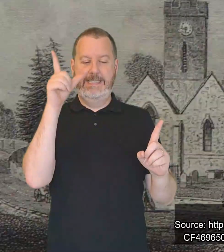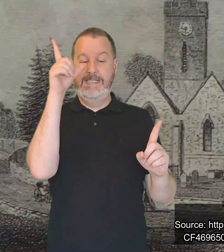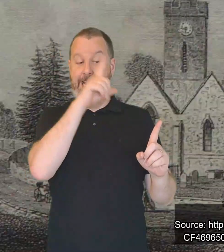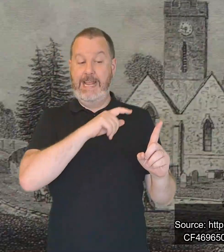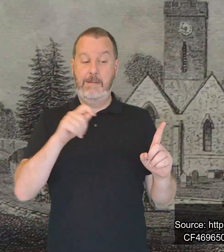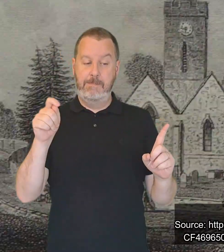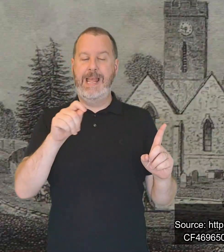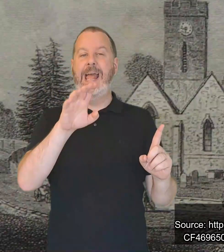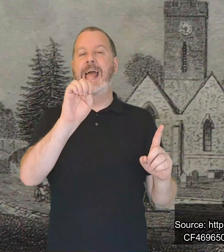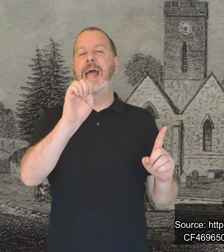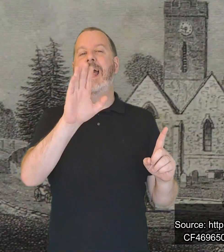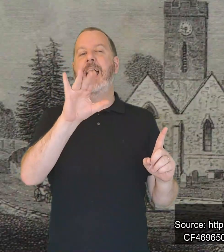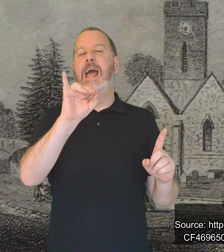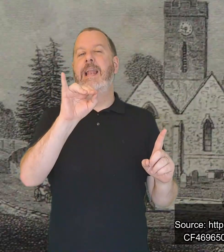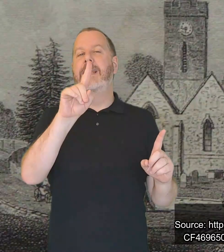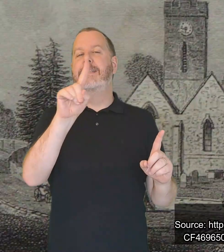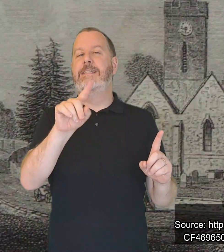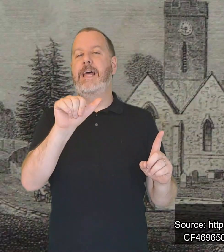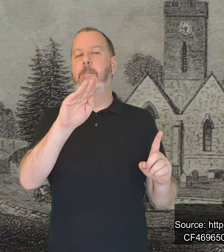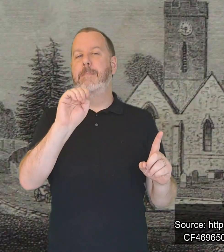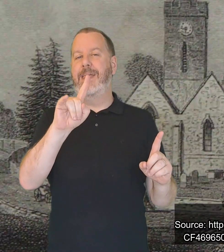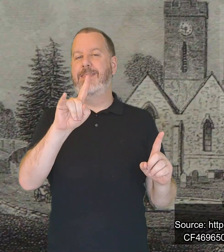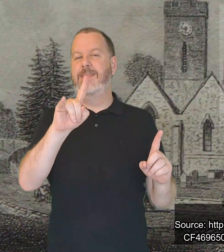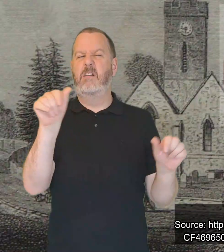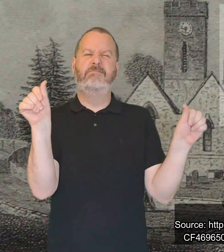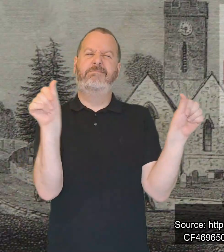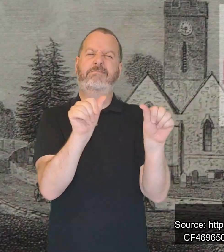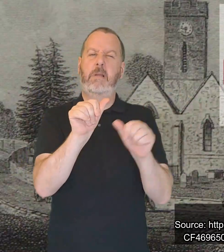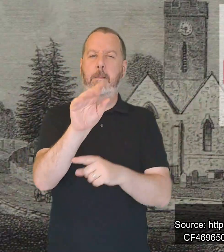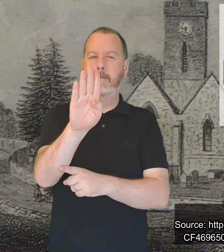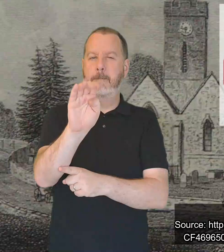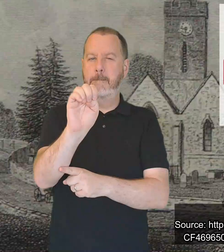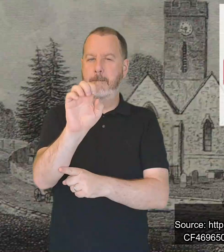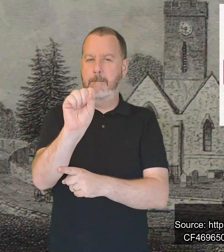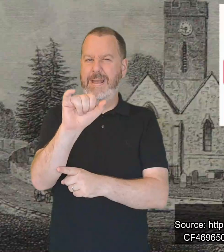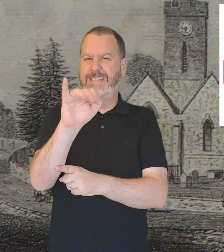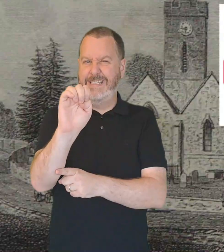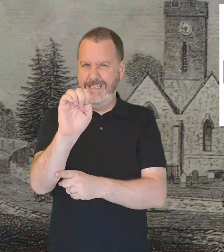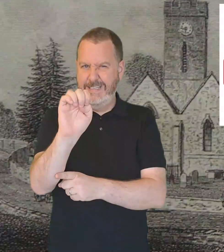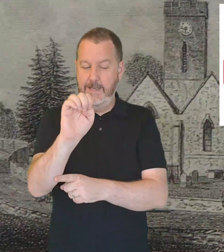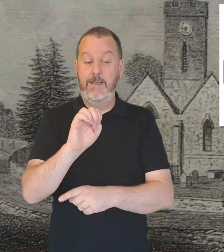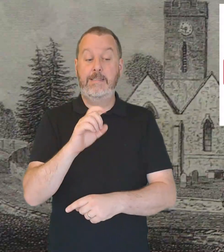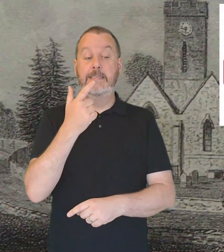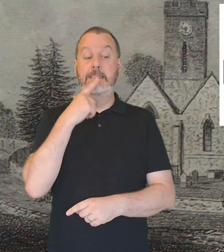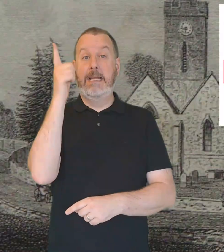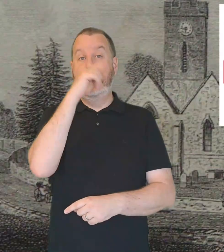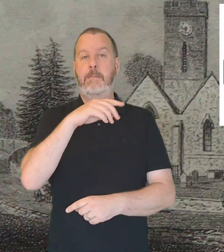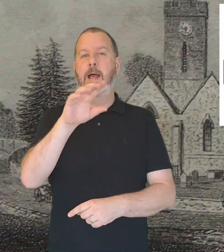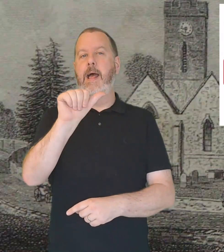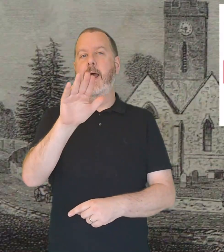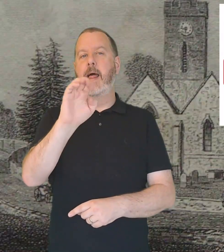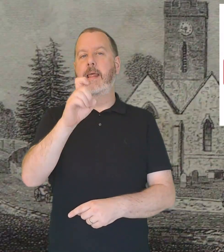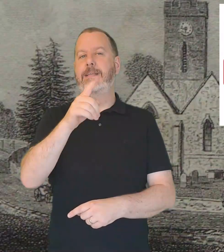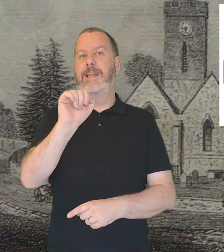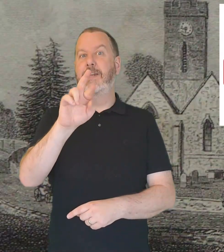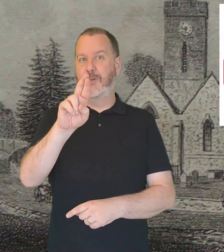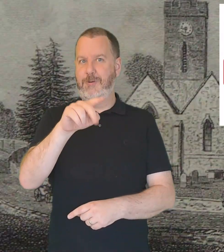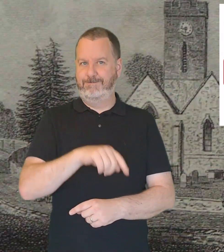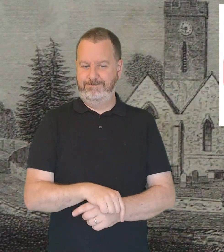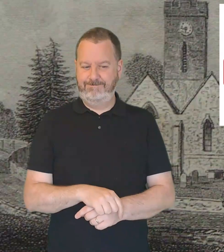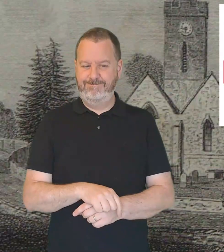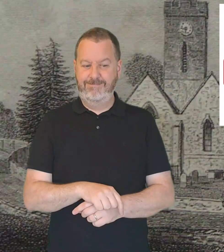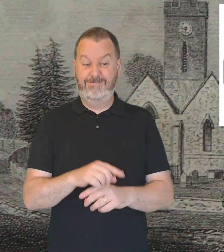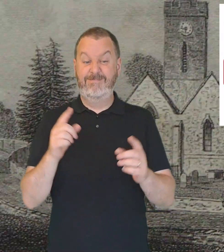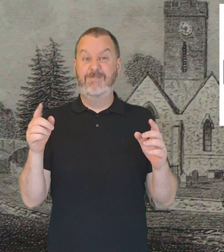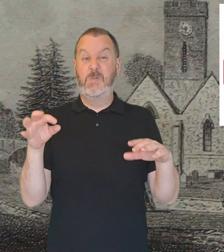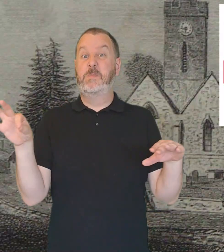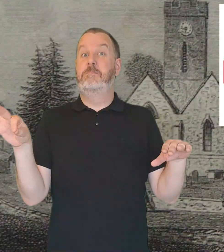Elizabeth (Bessie) Alexander, a hearing woman, became his wife.